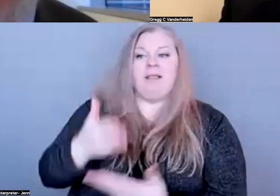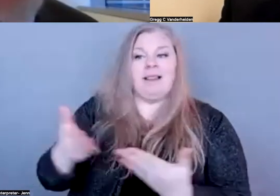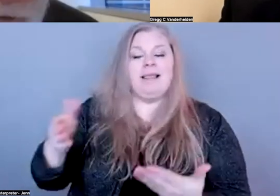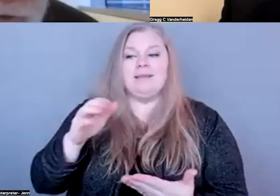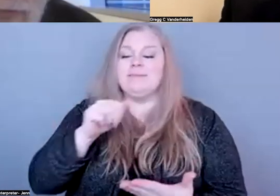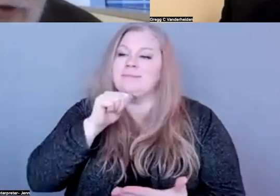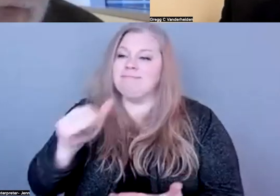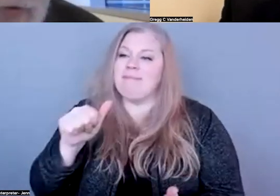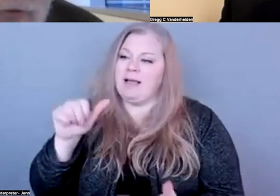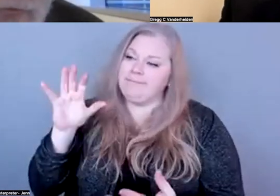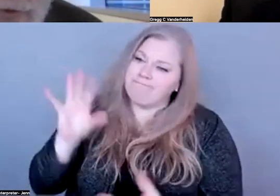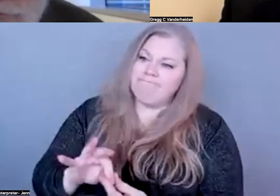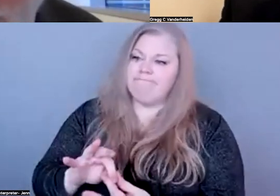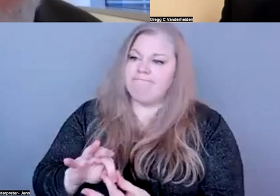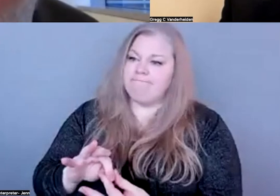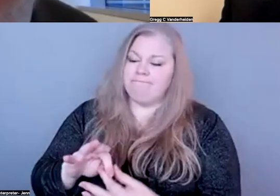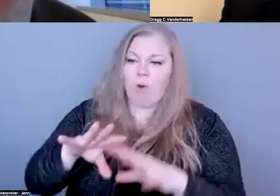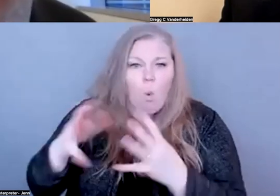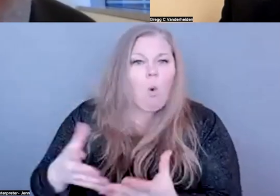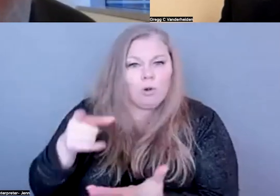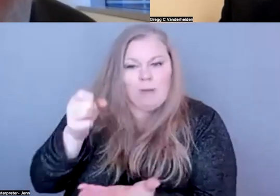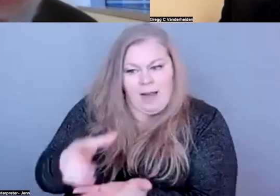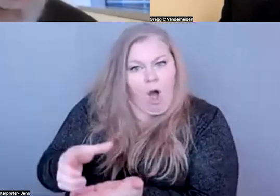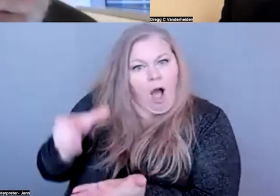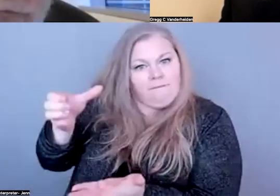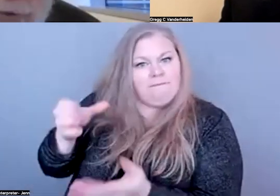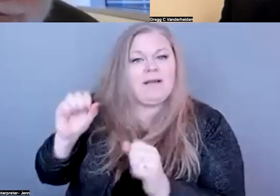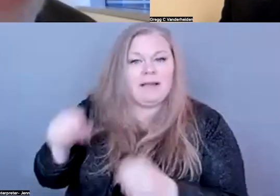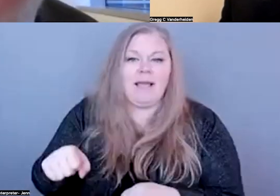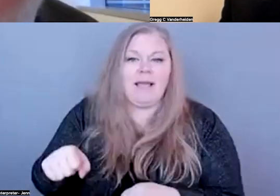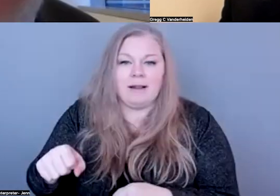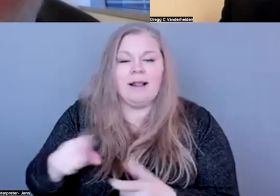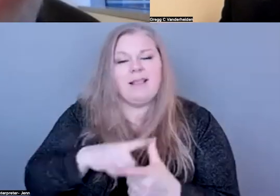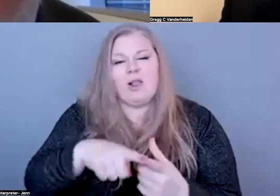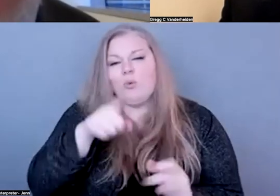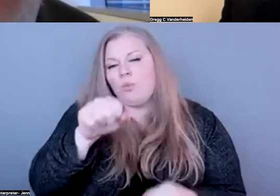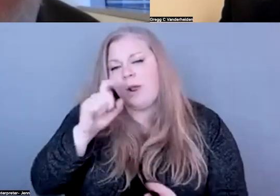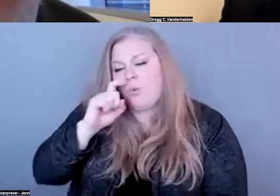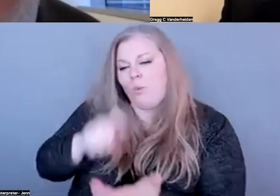part of a hole, but they're a segment separable and then you can recognize objects that way.